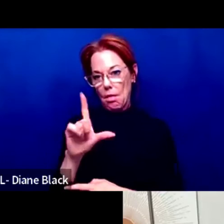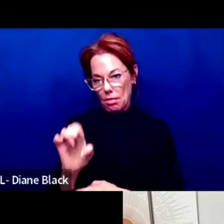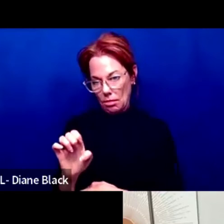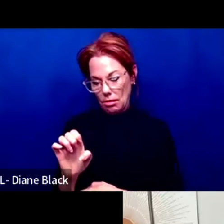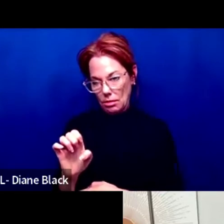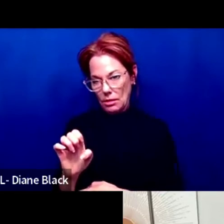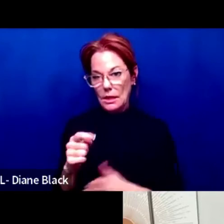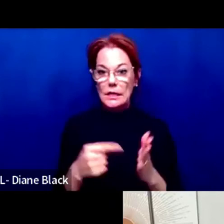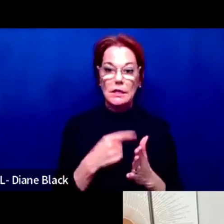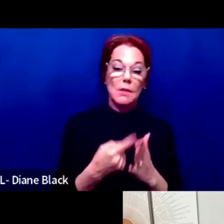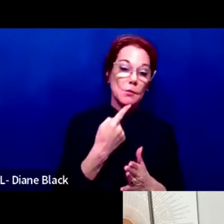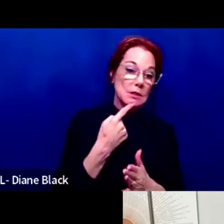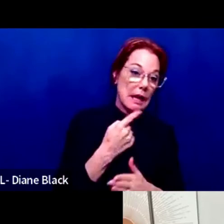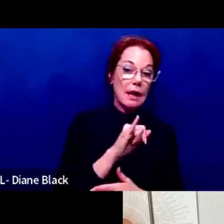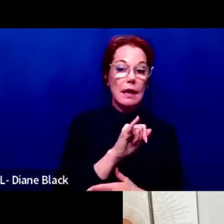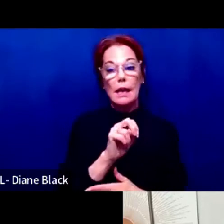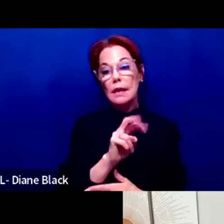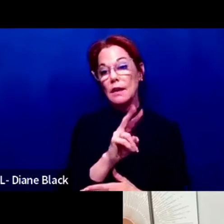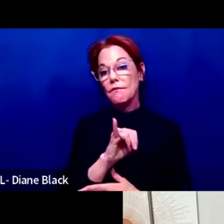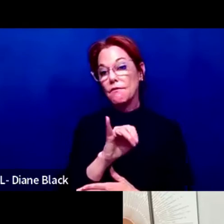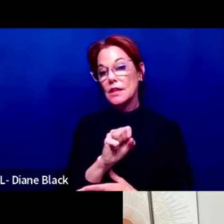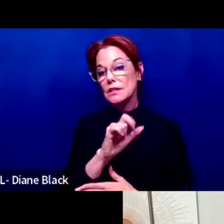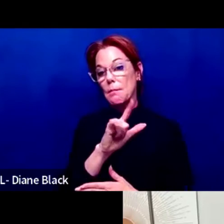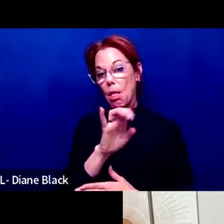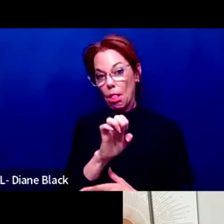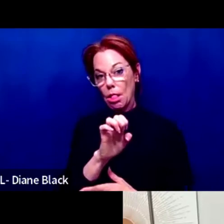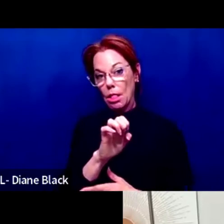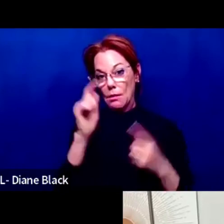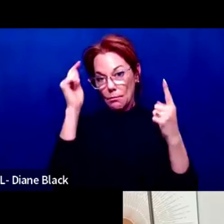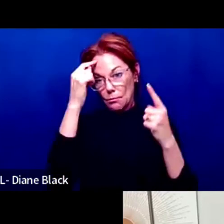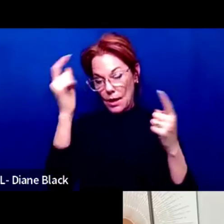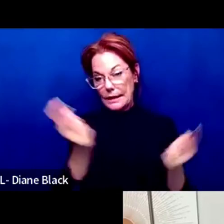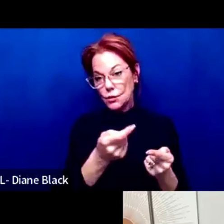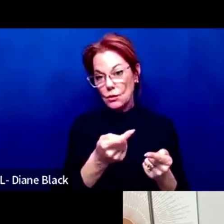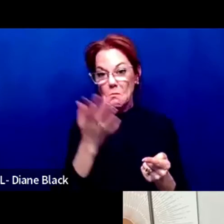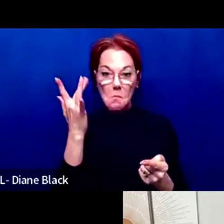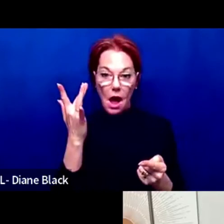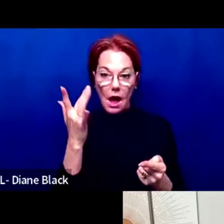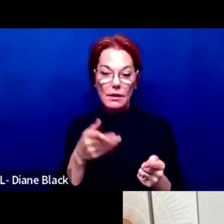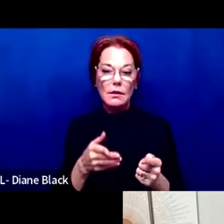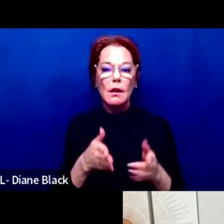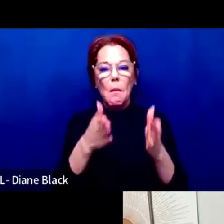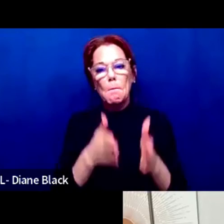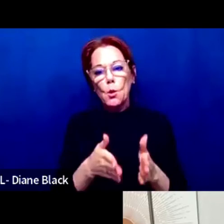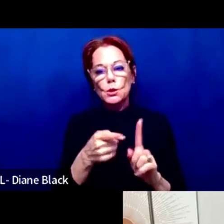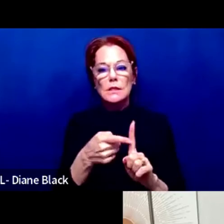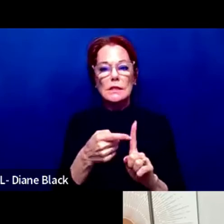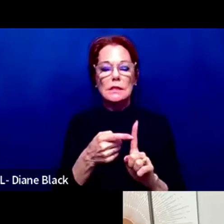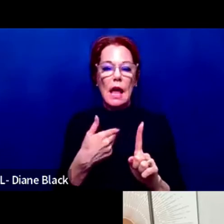say invisible injury, because the person with a brain injury might have more, you know, resulting issues that are more